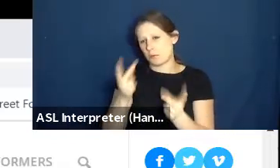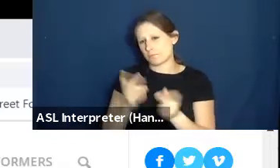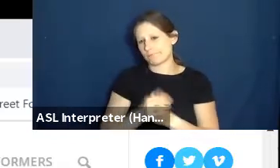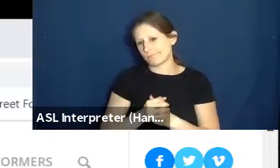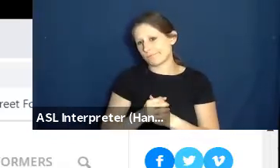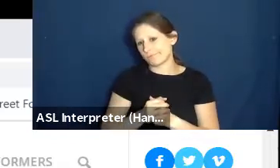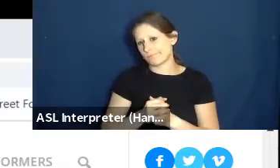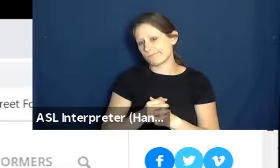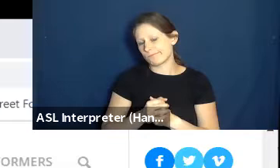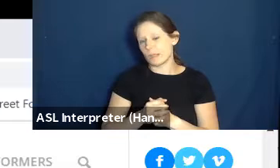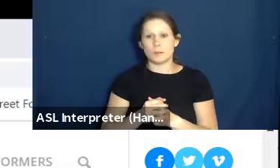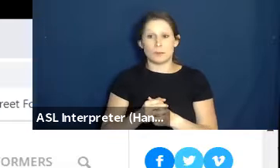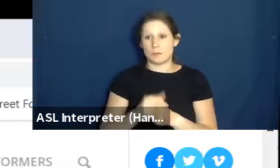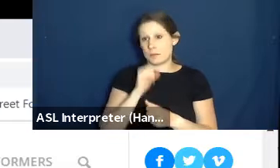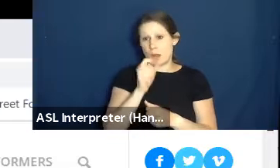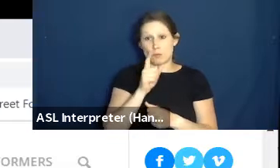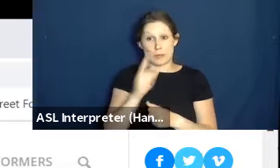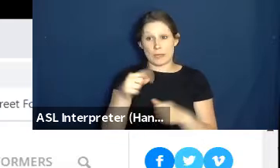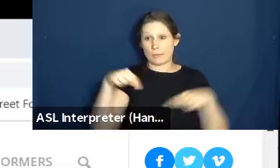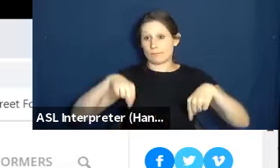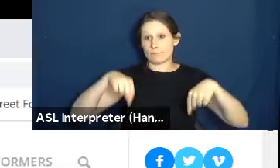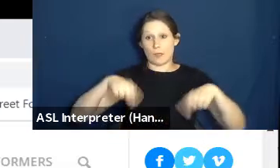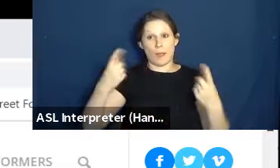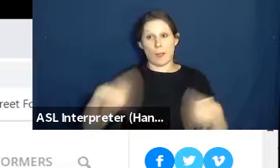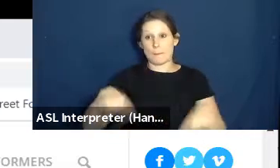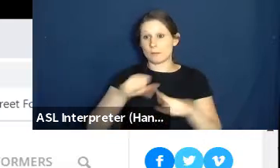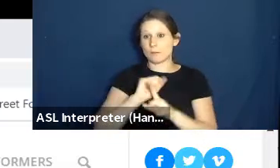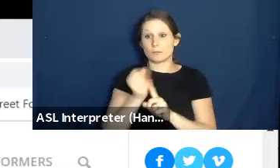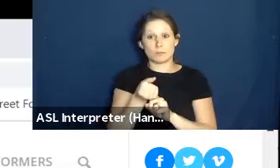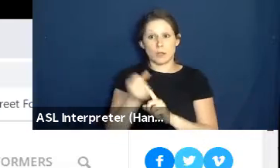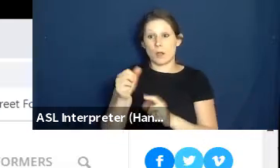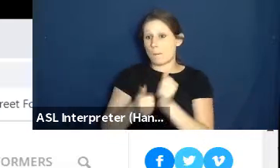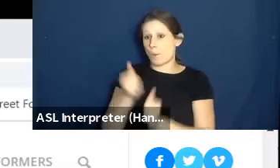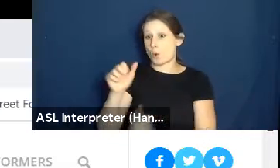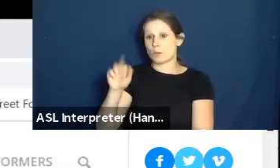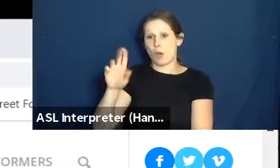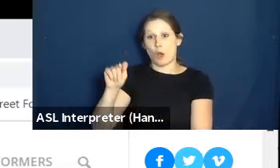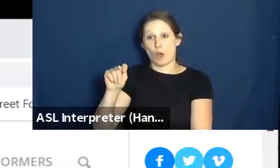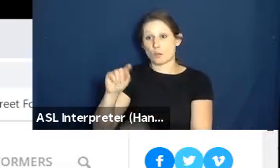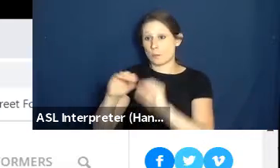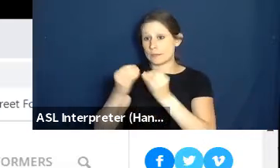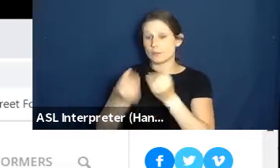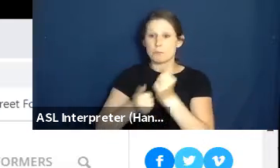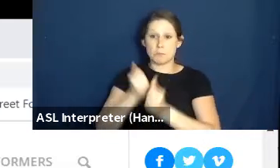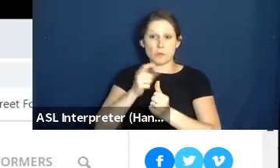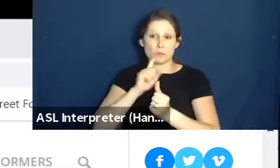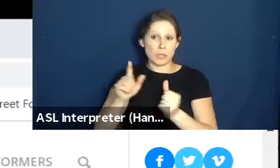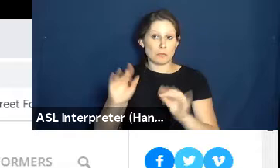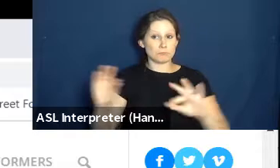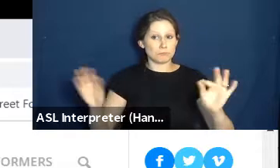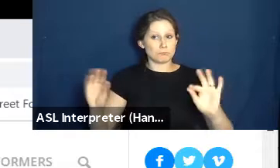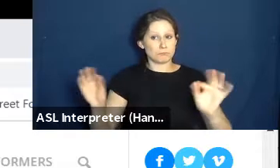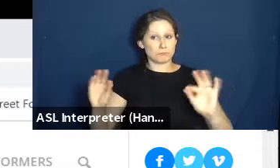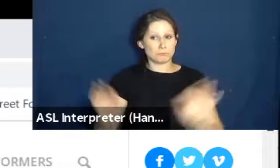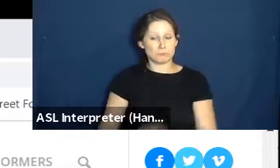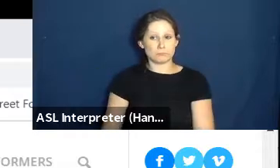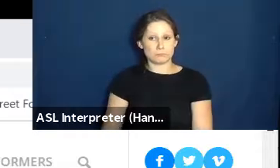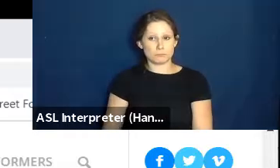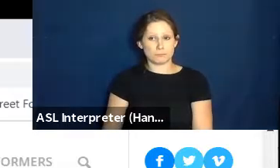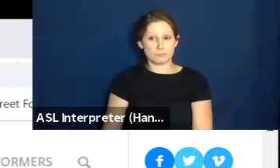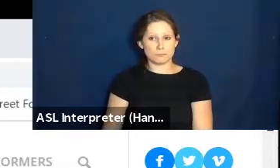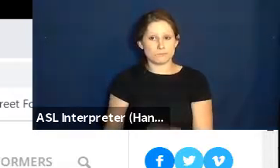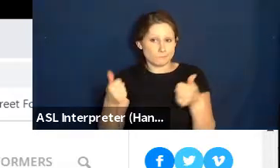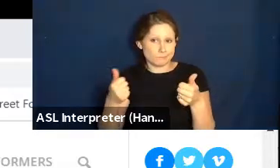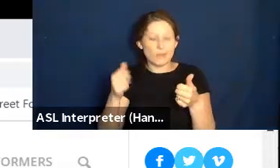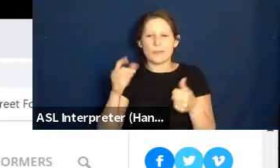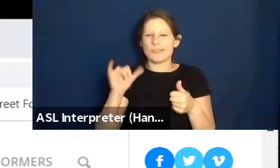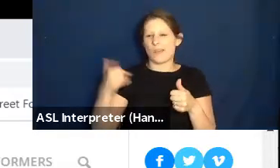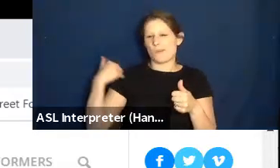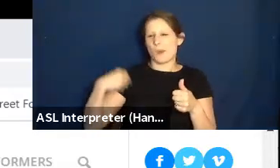the case for most of the arts organizations. But it was a concern so we talked it, and